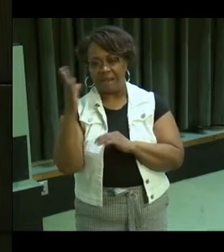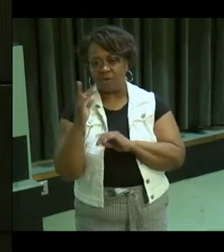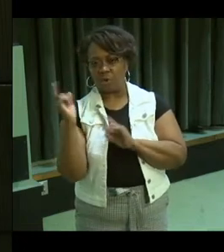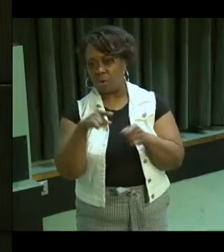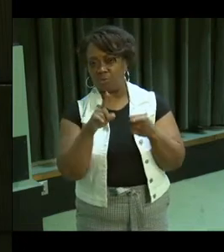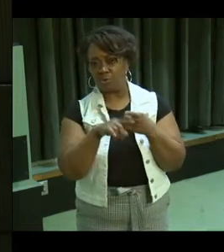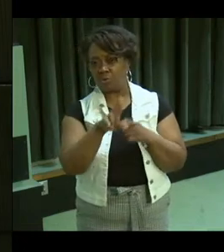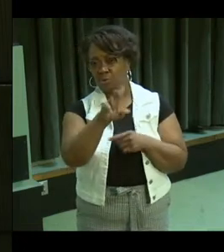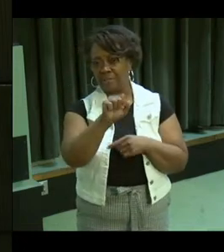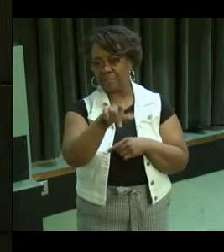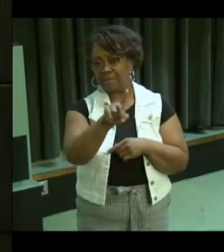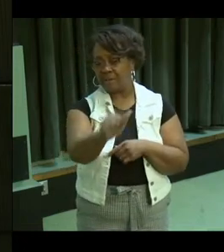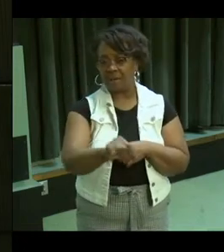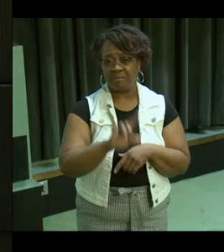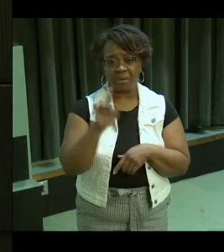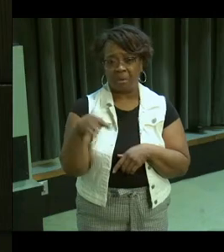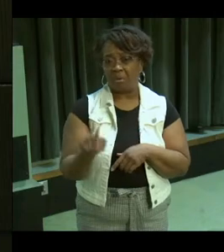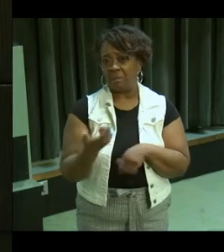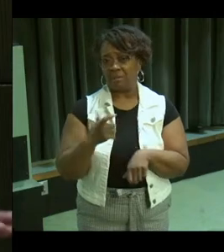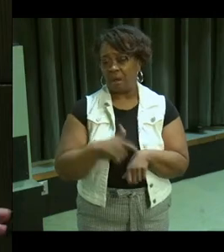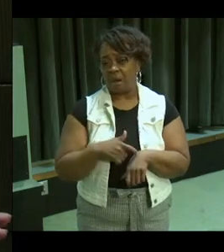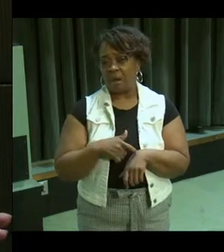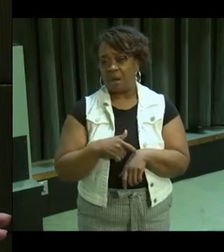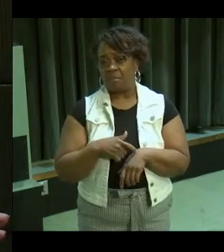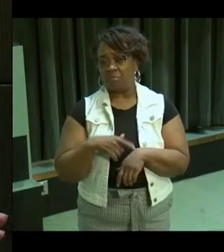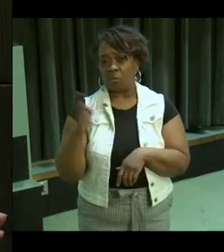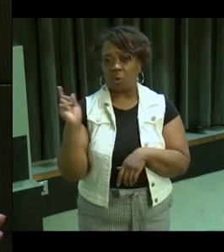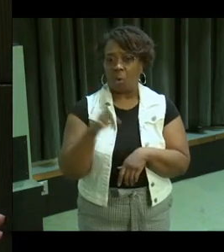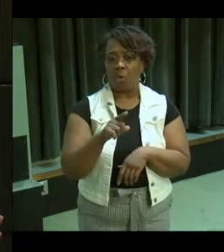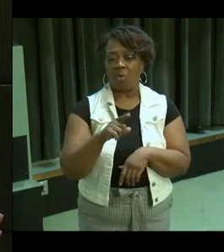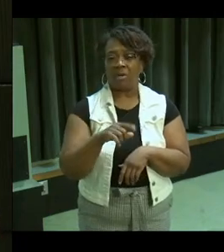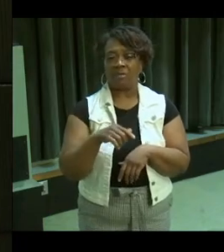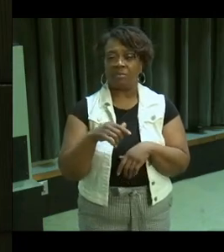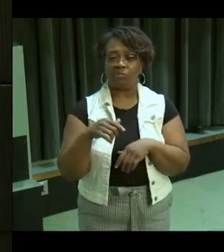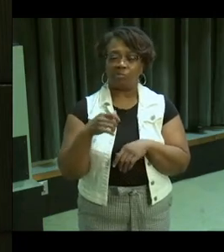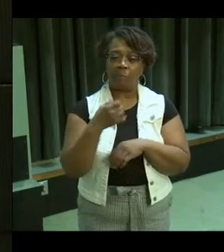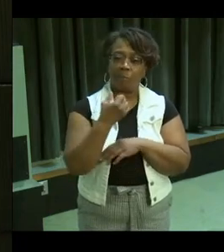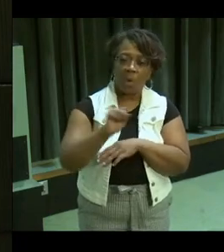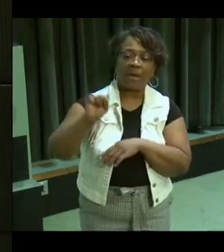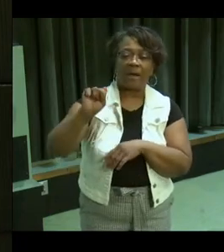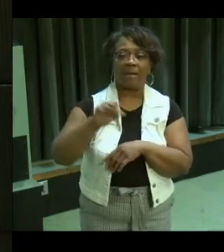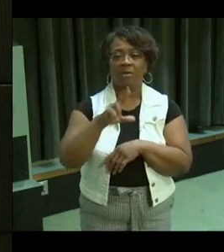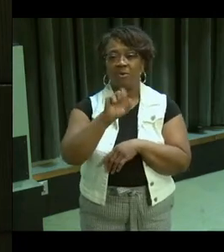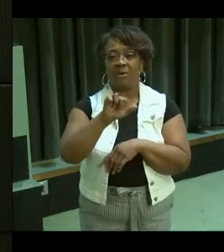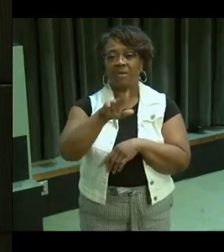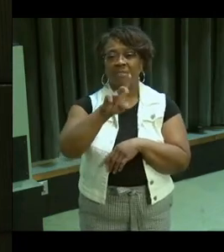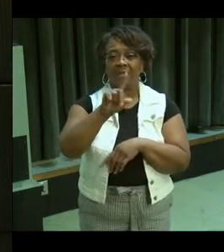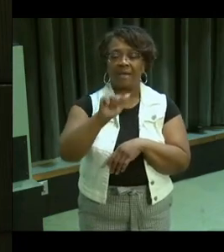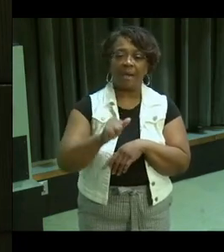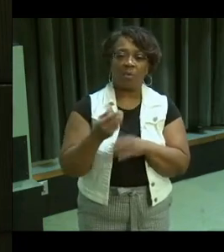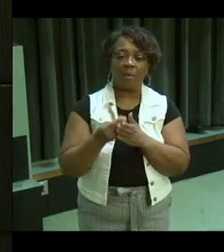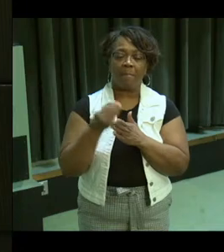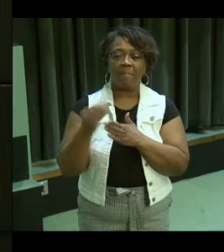The only interaction that they had was when the great boycott